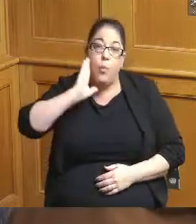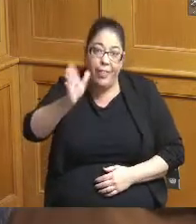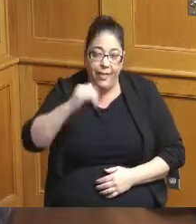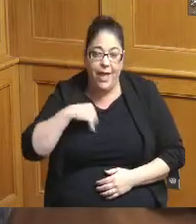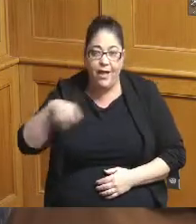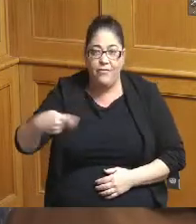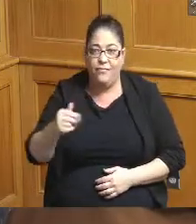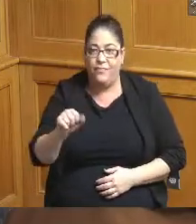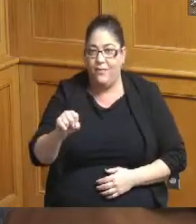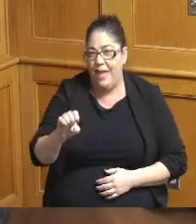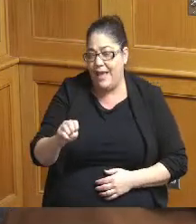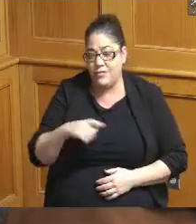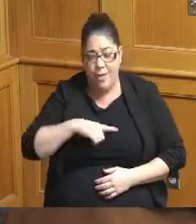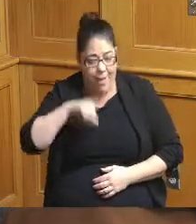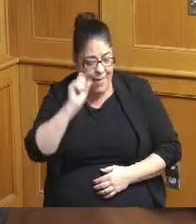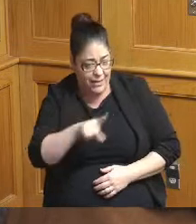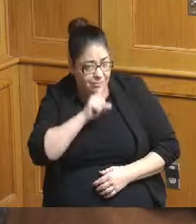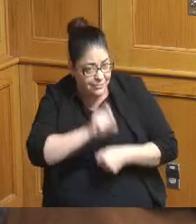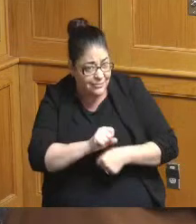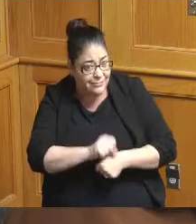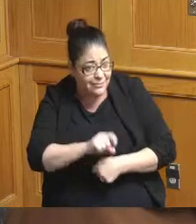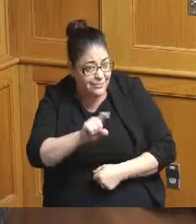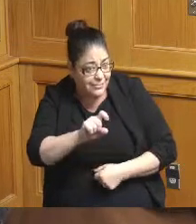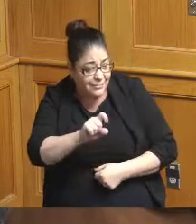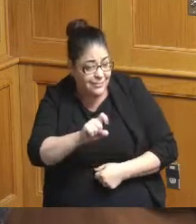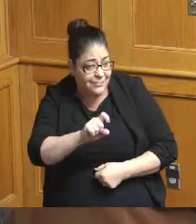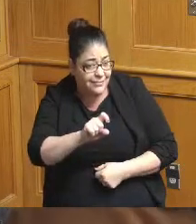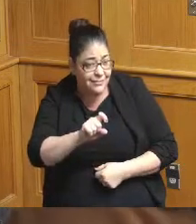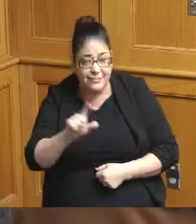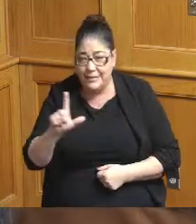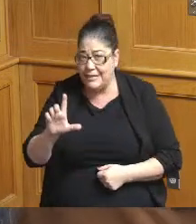guess I'm trying to ask you is it phased in because that's not what leaper said he said